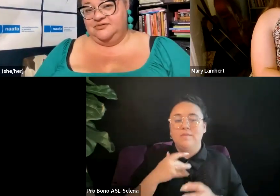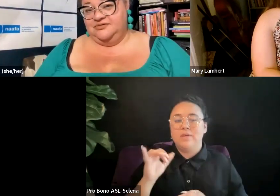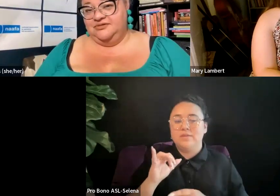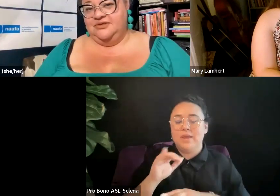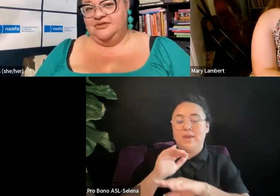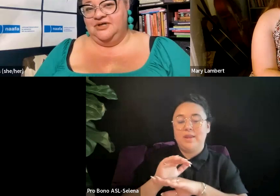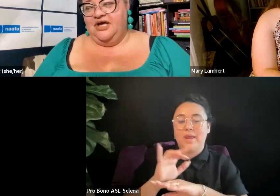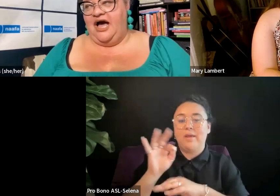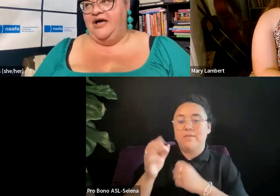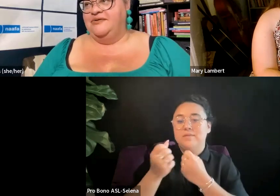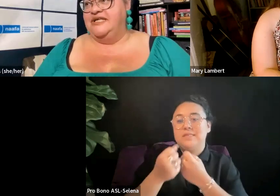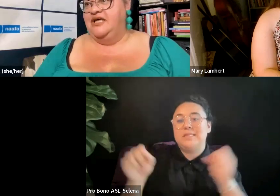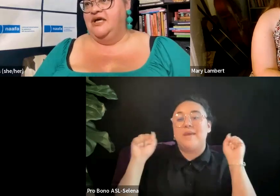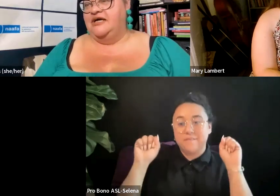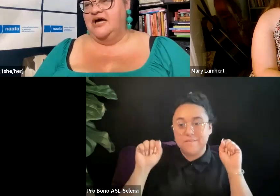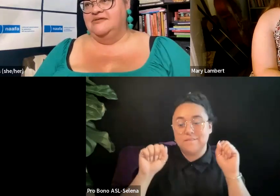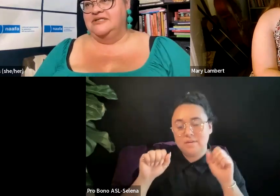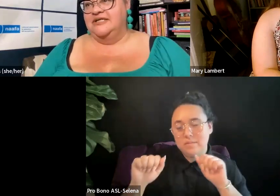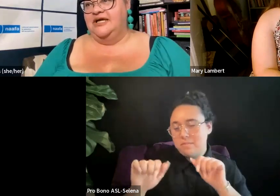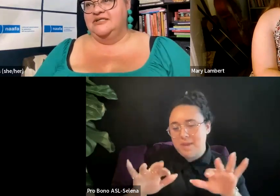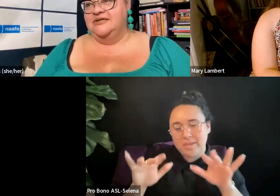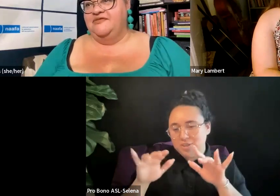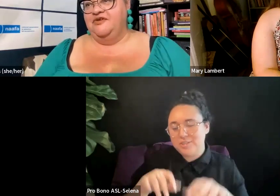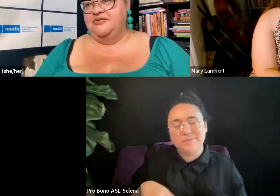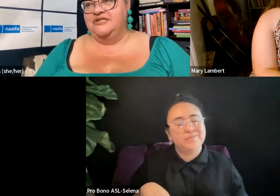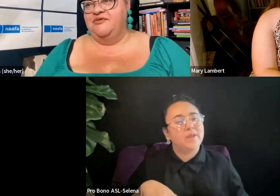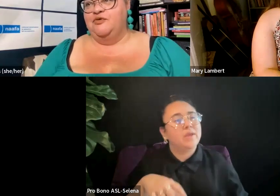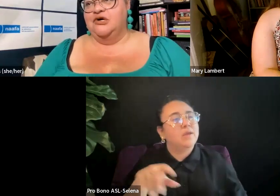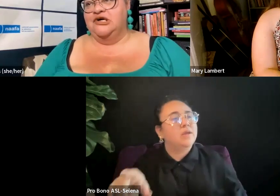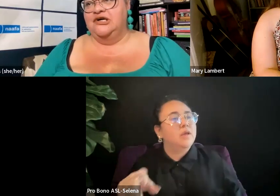You know, I was thinking as I was listening to some of your music before,